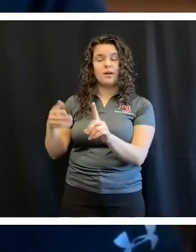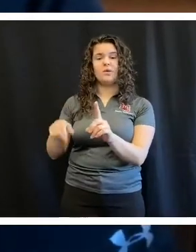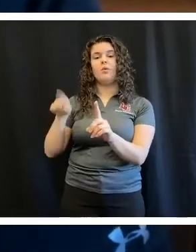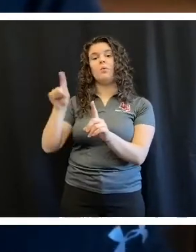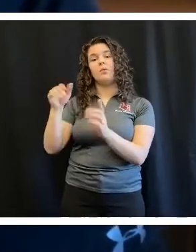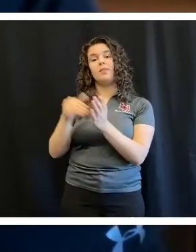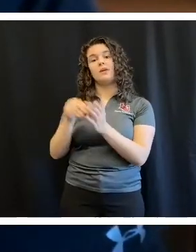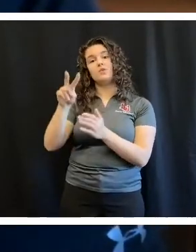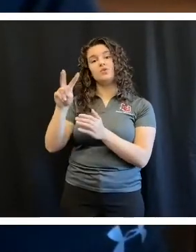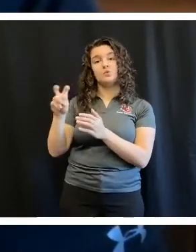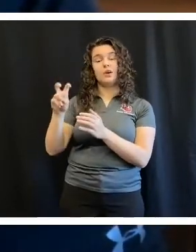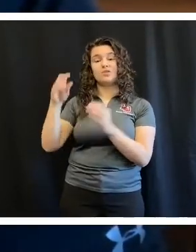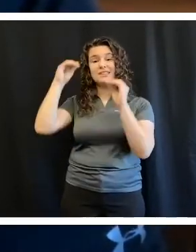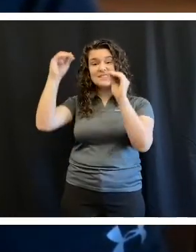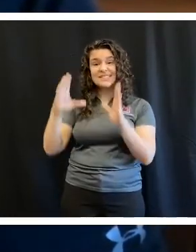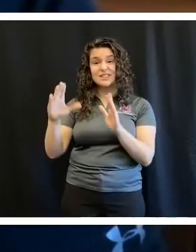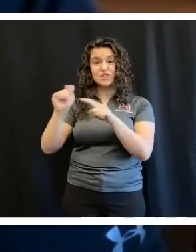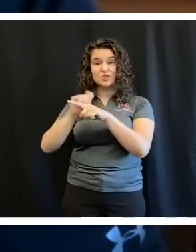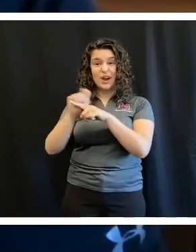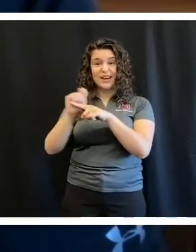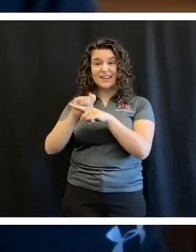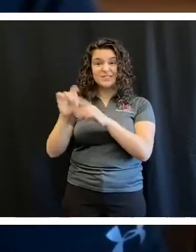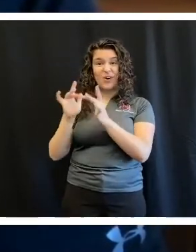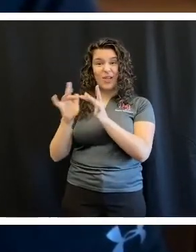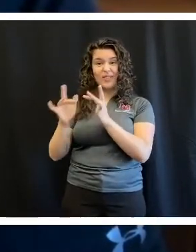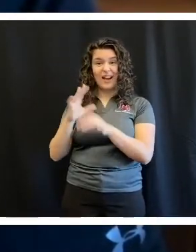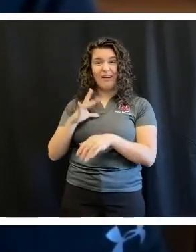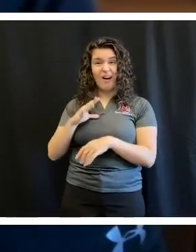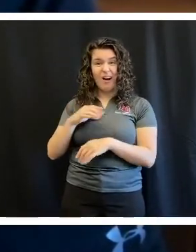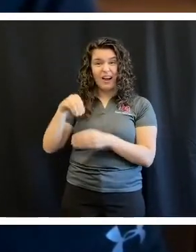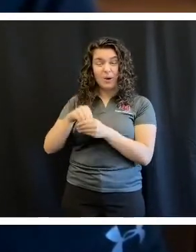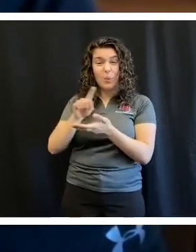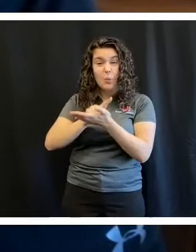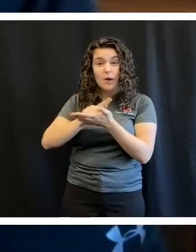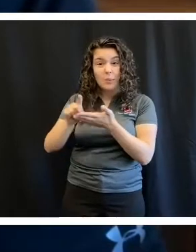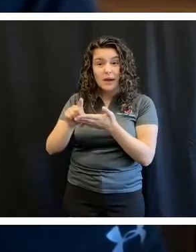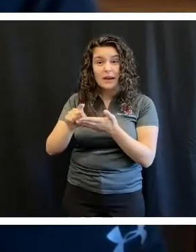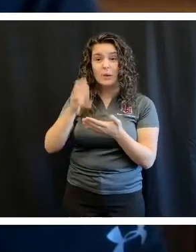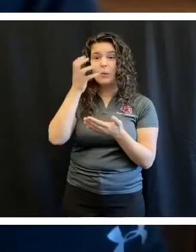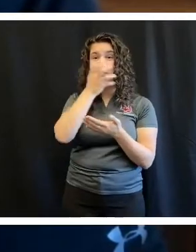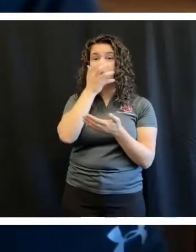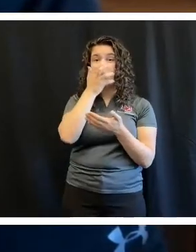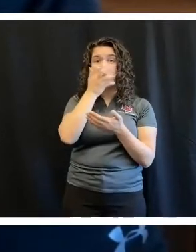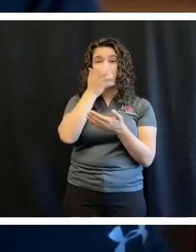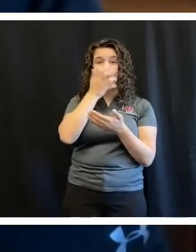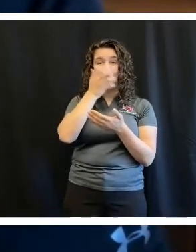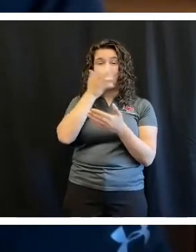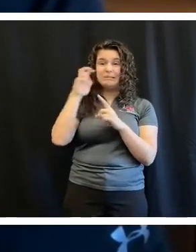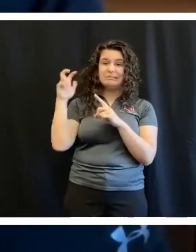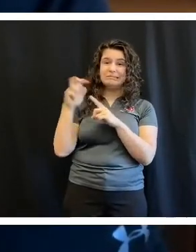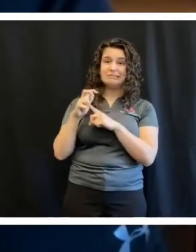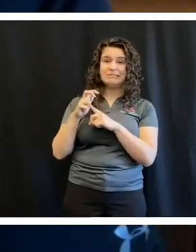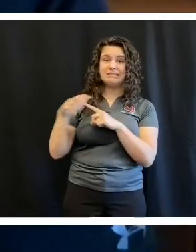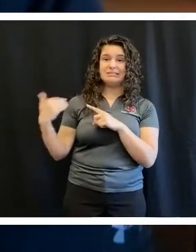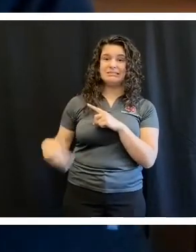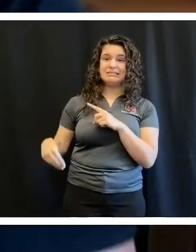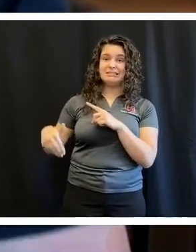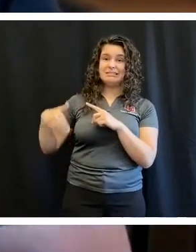just online in one week. I mean, that's unheard of to get that many teachers trained that fast, to get up and going.